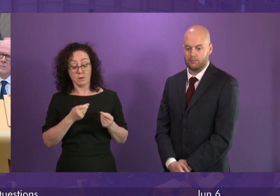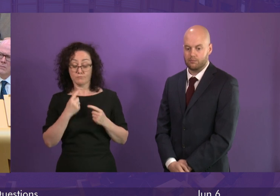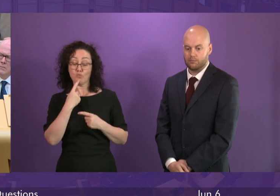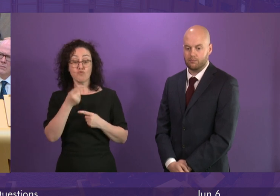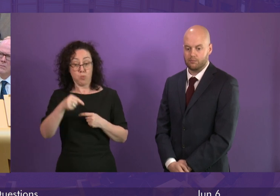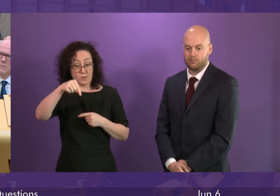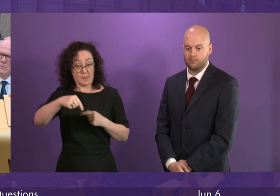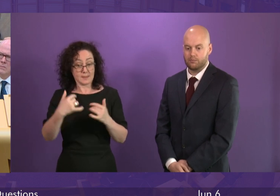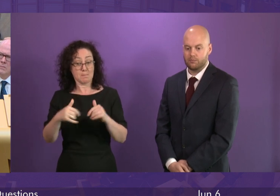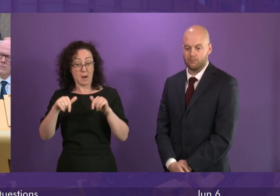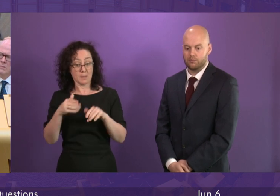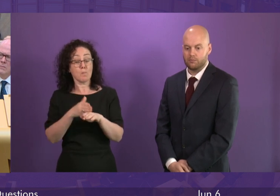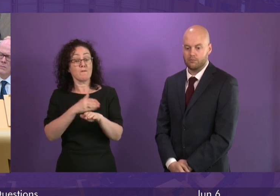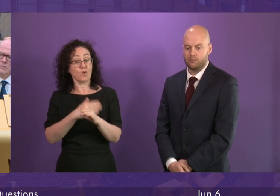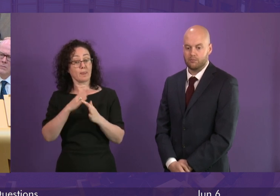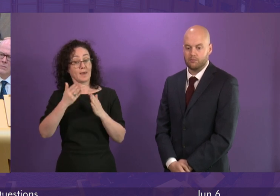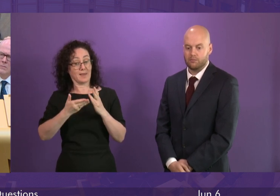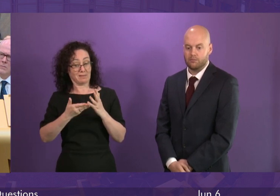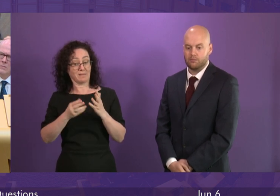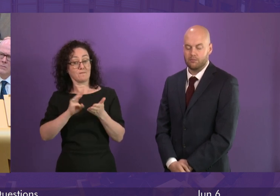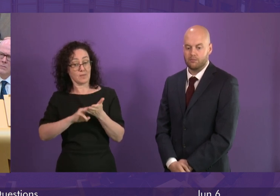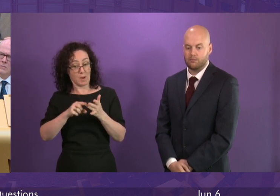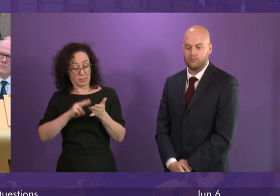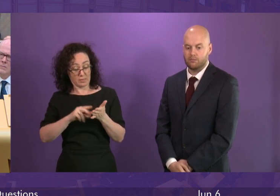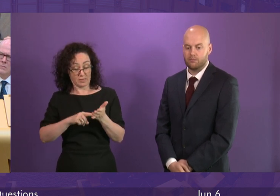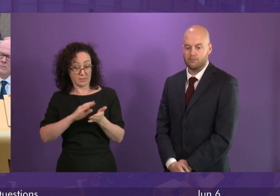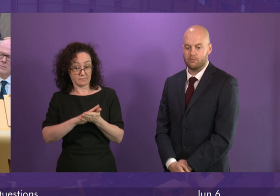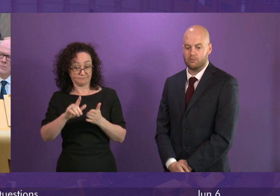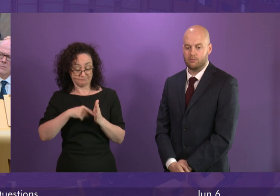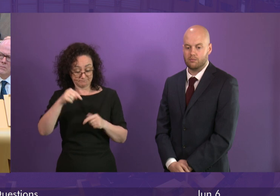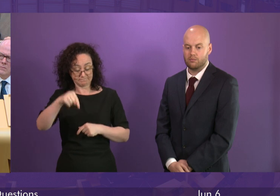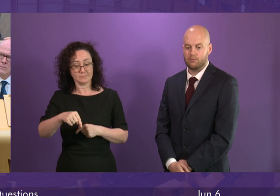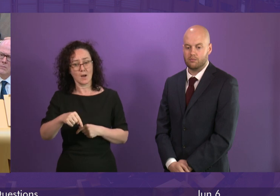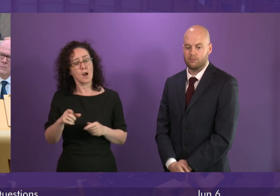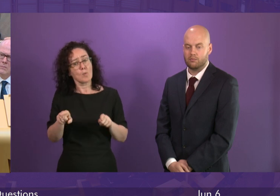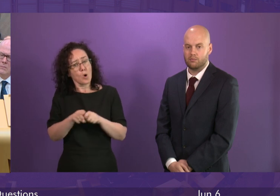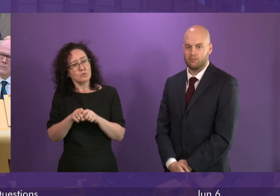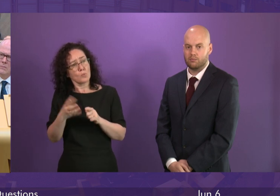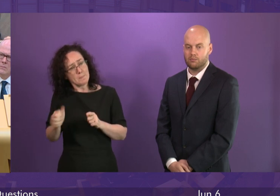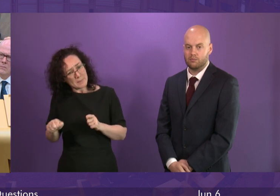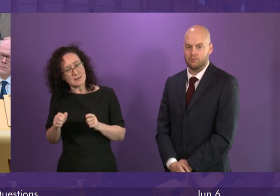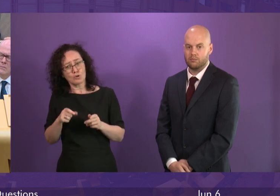the Government is taking forward a whole range of different interventions to address the